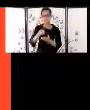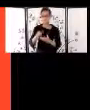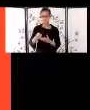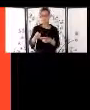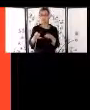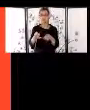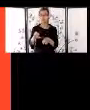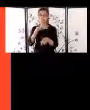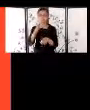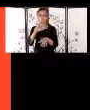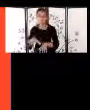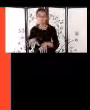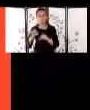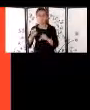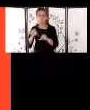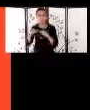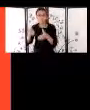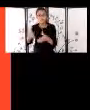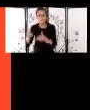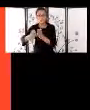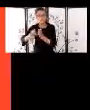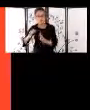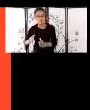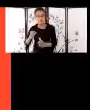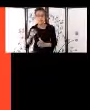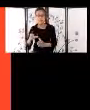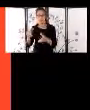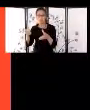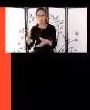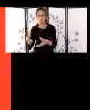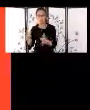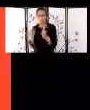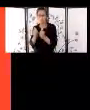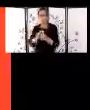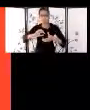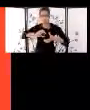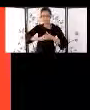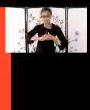or in partnership with another organization, only one application can be submitted for